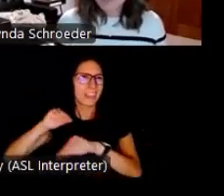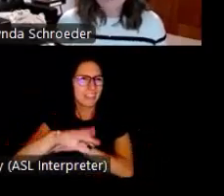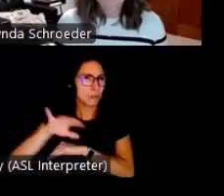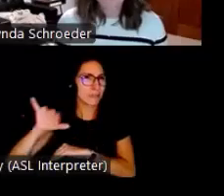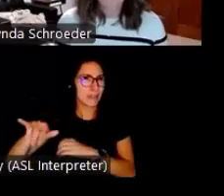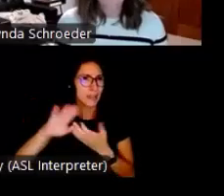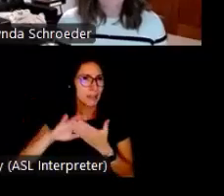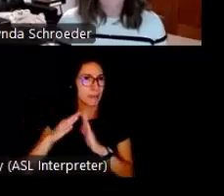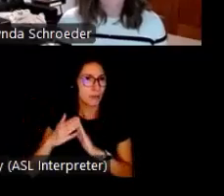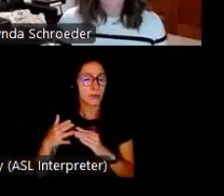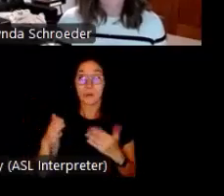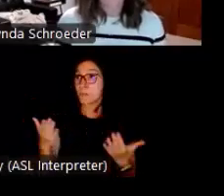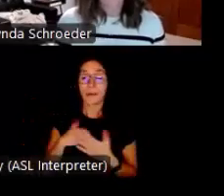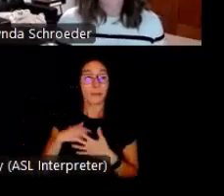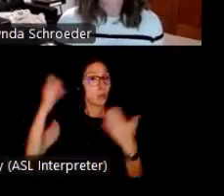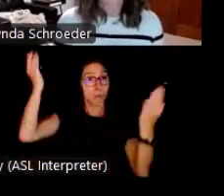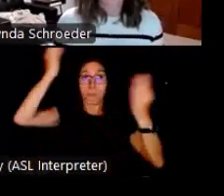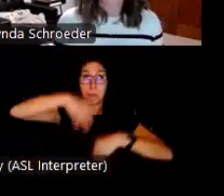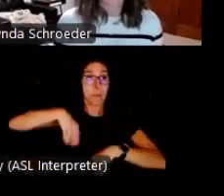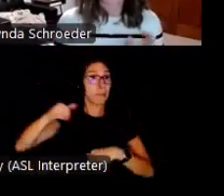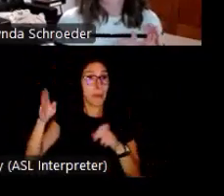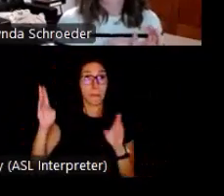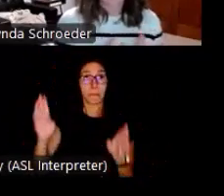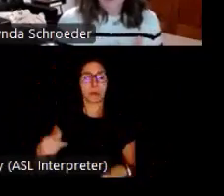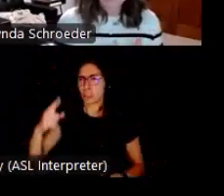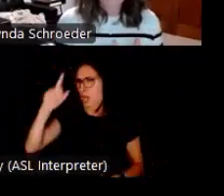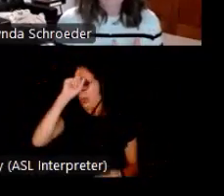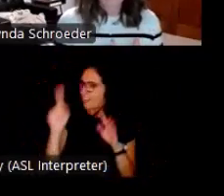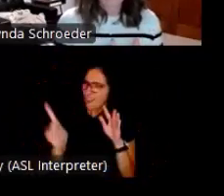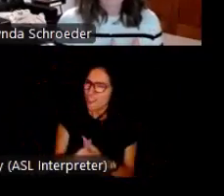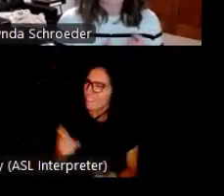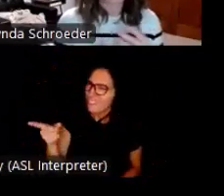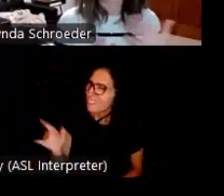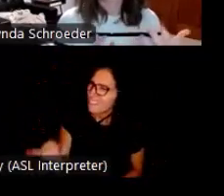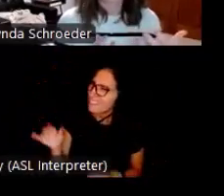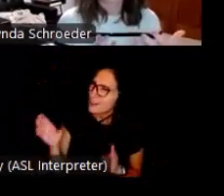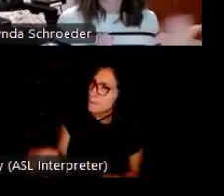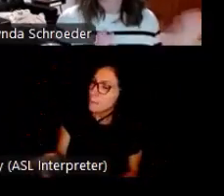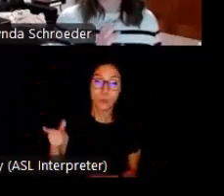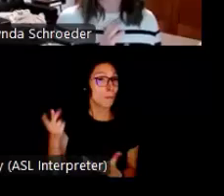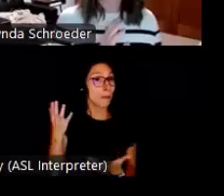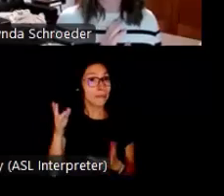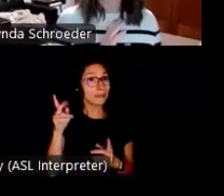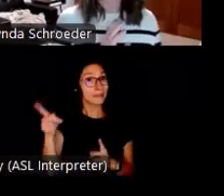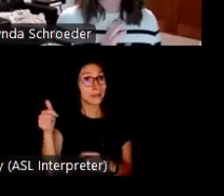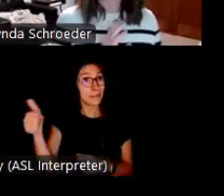It might be somebody who is a really great-- does really great on the rodeo circuit.